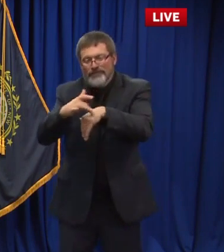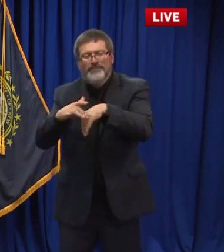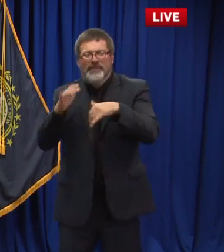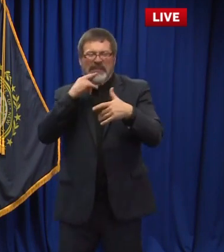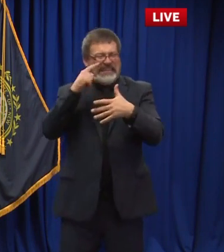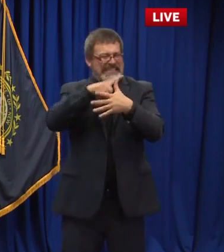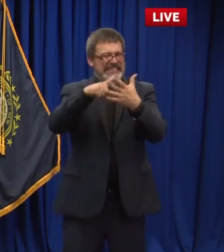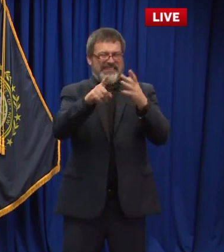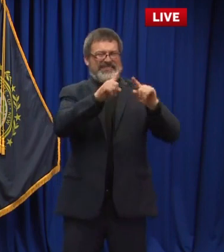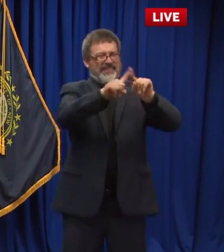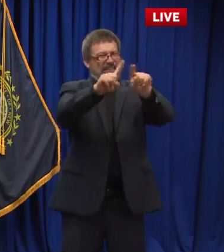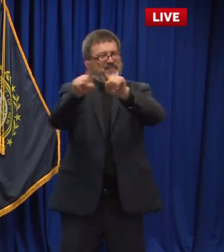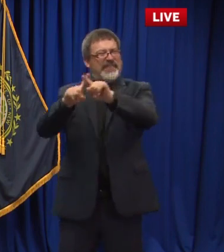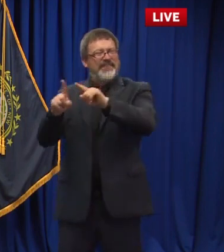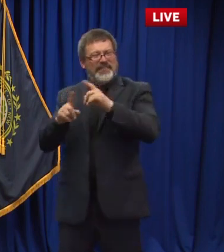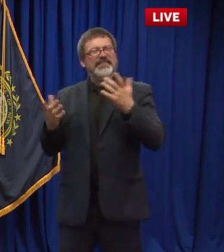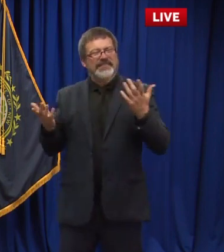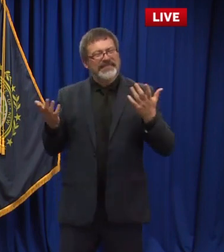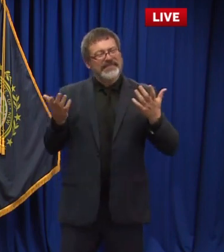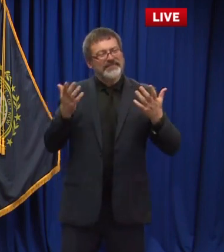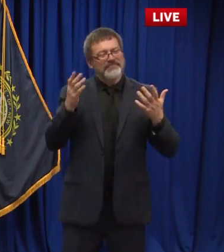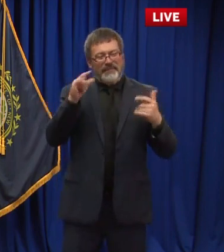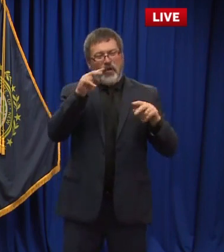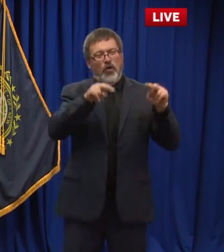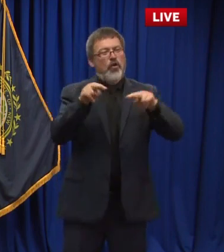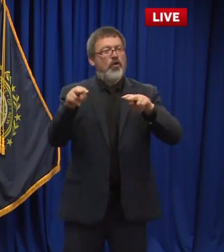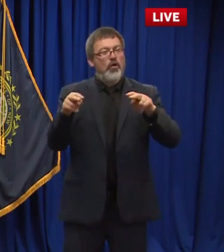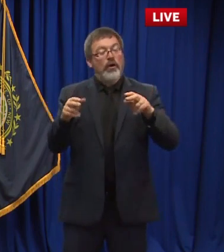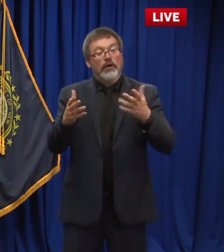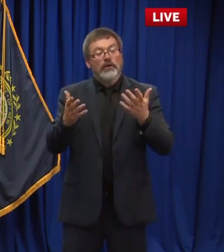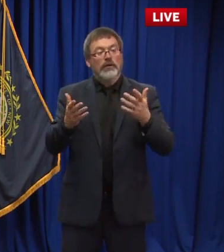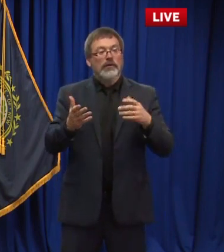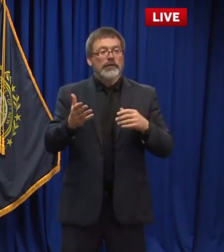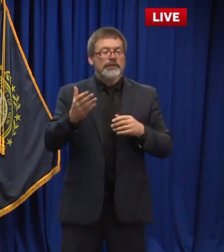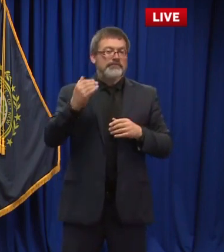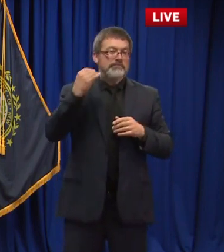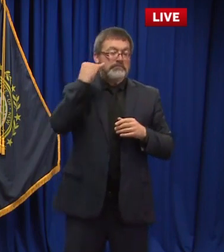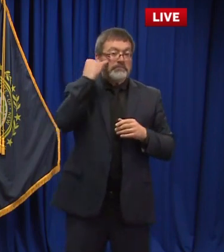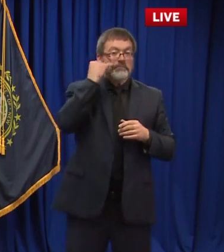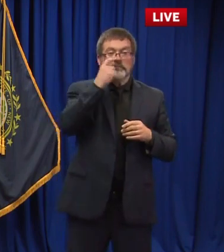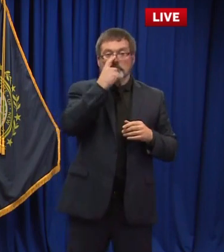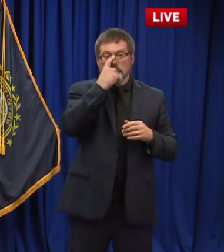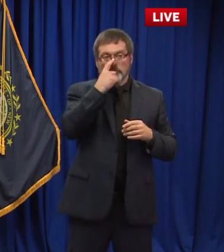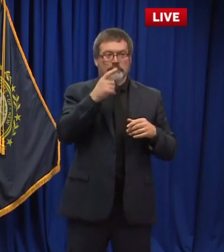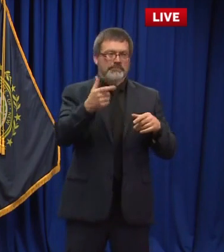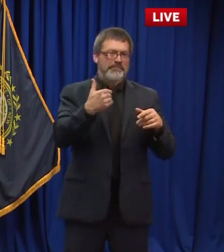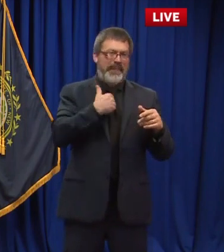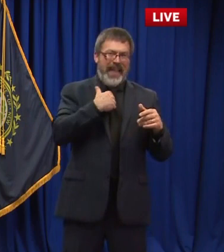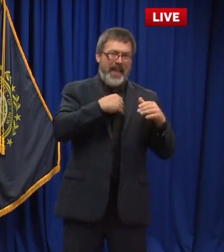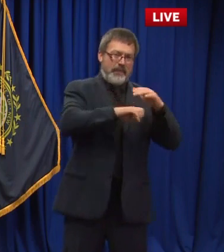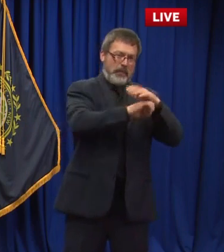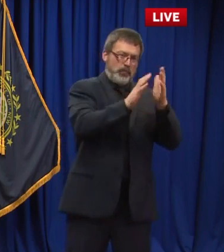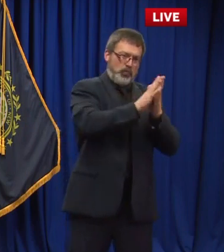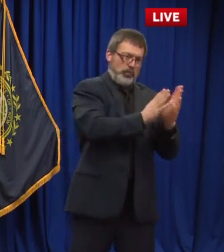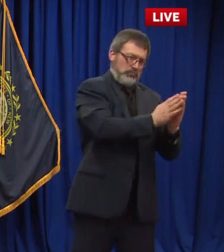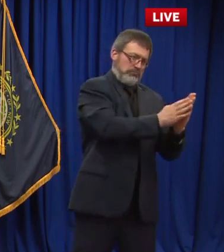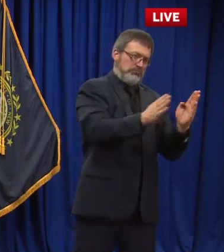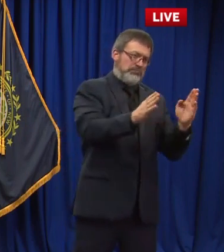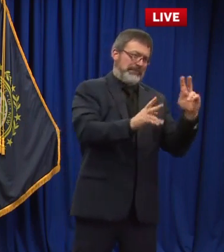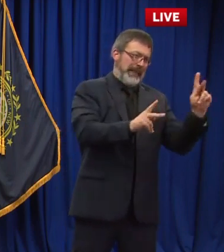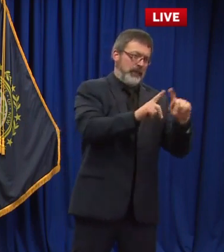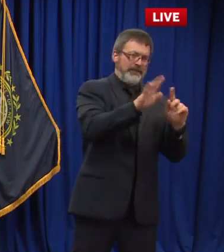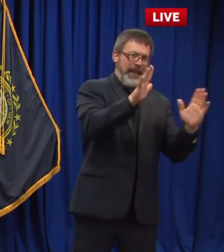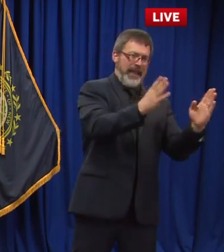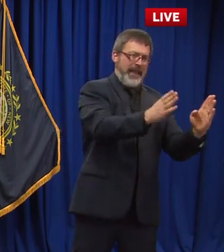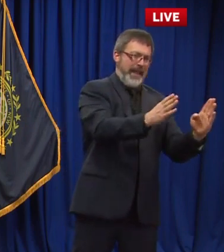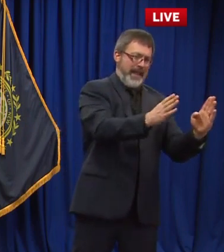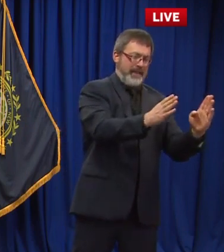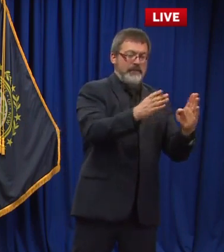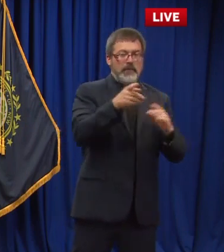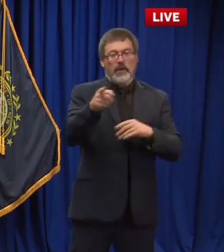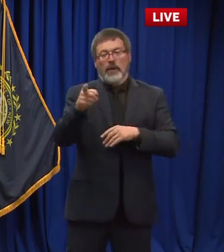WHAT YOU SAY MUST HAPPEN FOR A FIFTH GRADER IN M ELEMENTARY SCHOOL, IS THAT TRULY SO DIFFERENT THAN WHAT MUST HAPPEN FOR A SIXTH-GRADER?